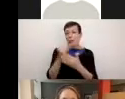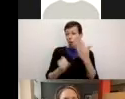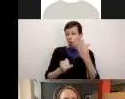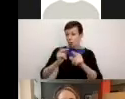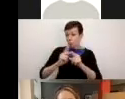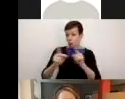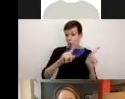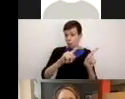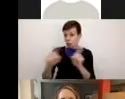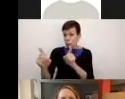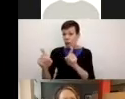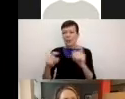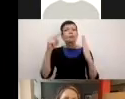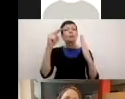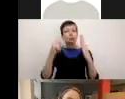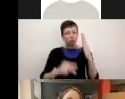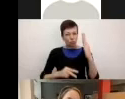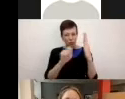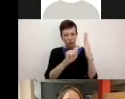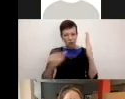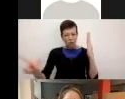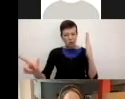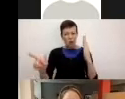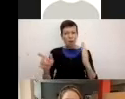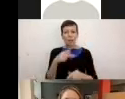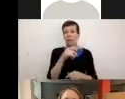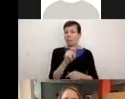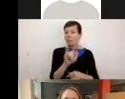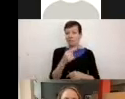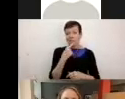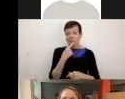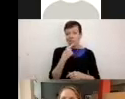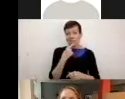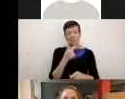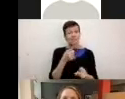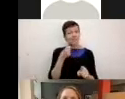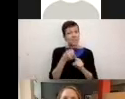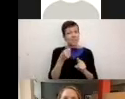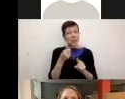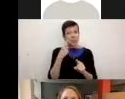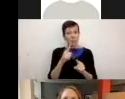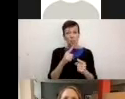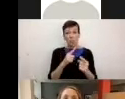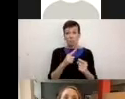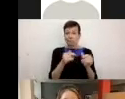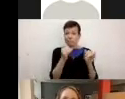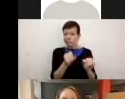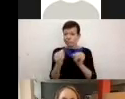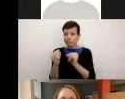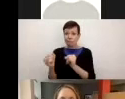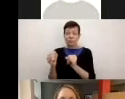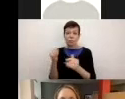As Patti mentioned, the impact of the pandemic on individual artists has been breathtaking,